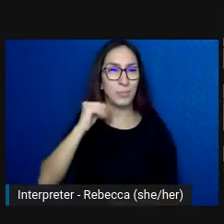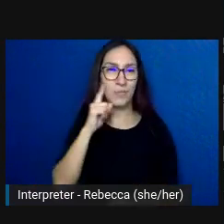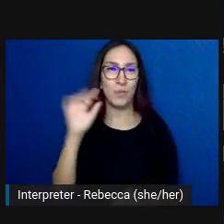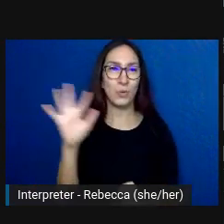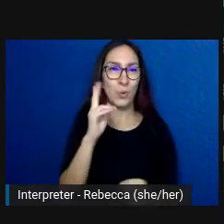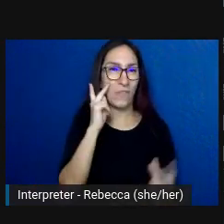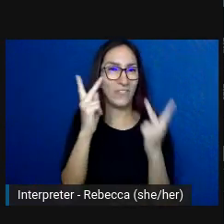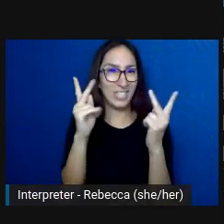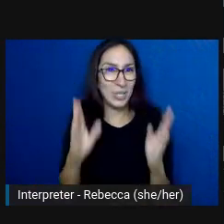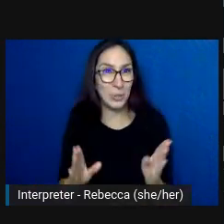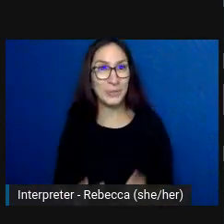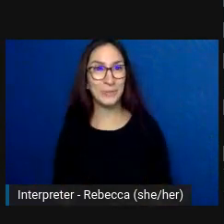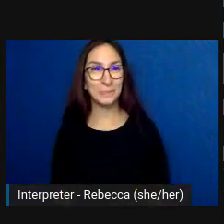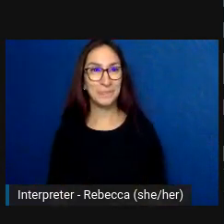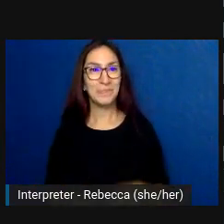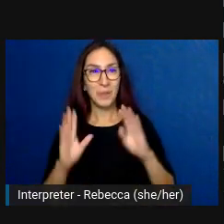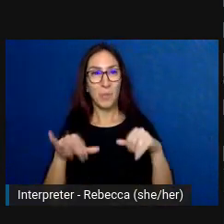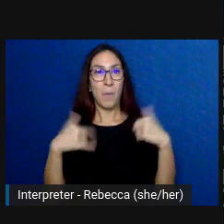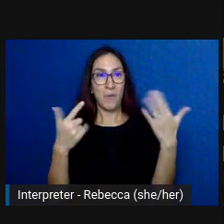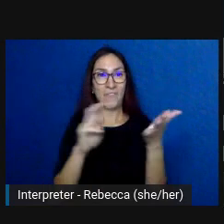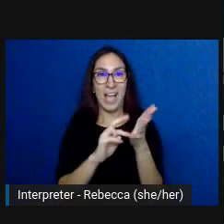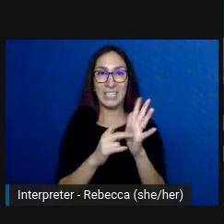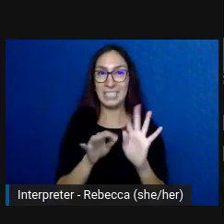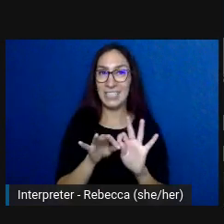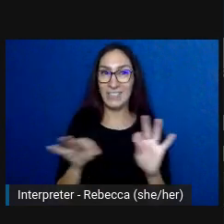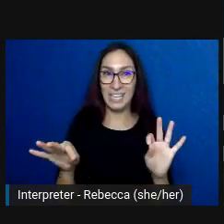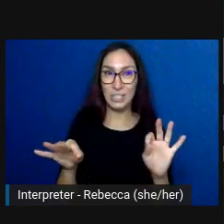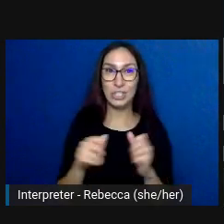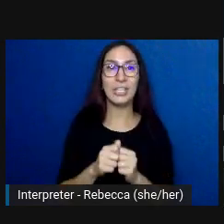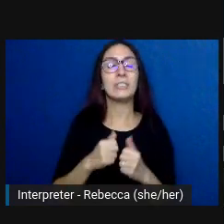I will give the definition, some best practices